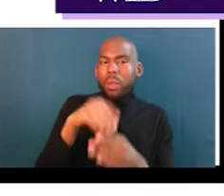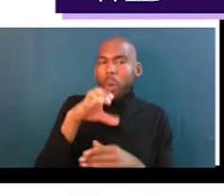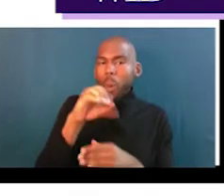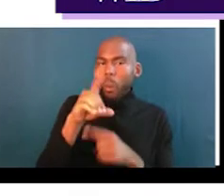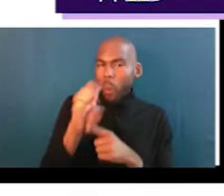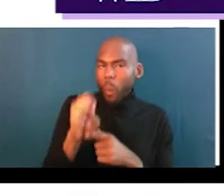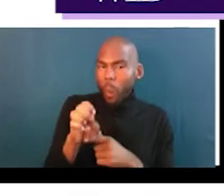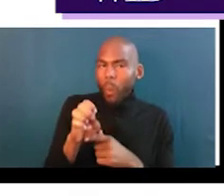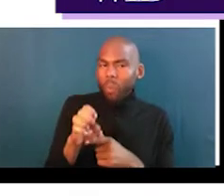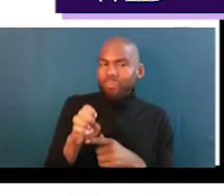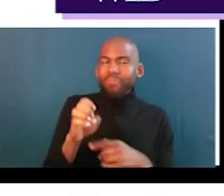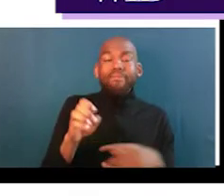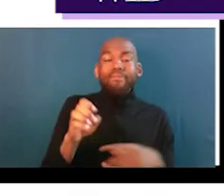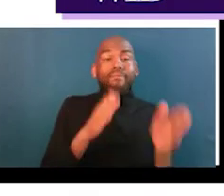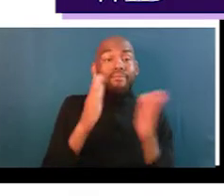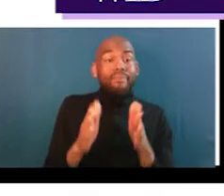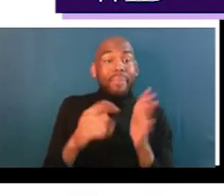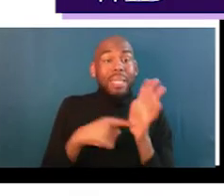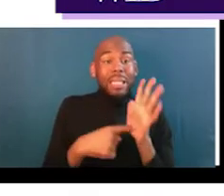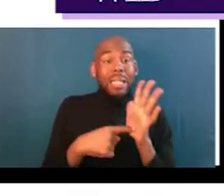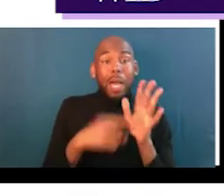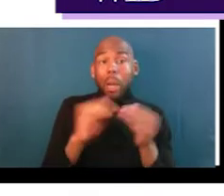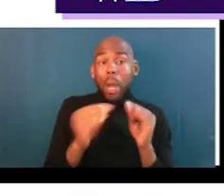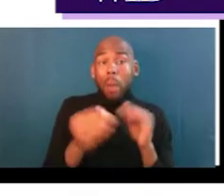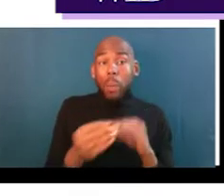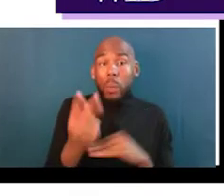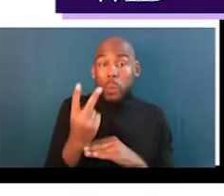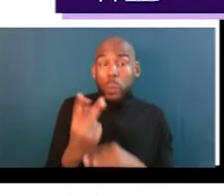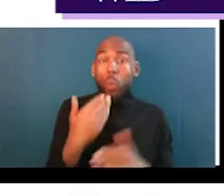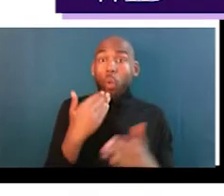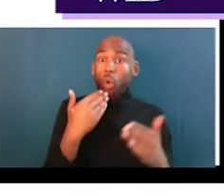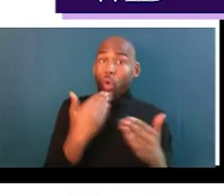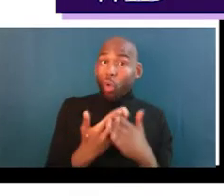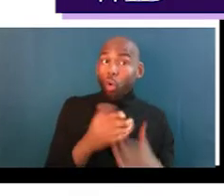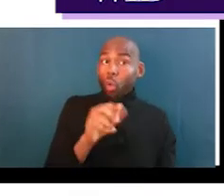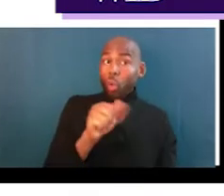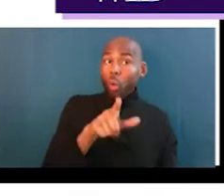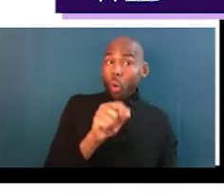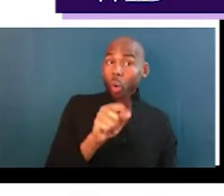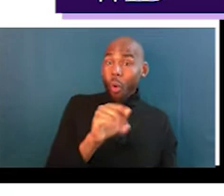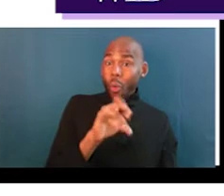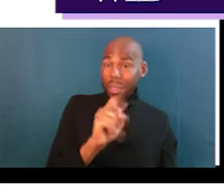Here is alt text example number two. Good alt text for this image would be a ladybug